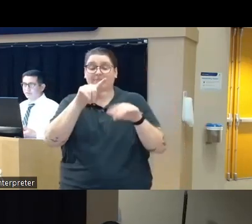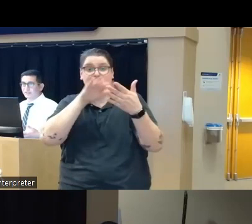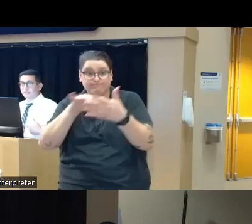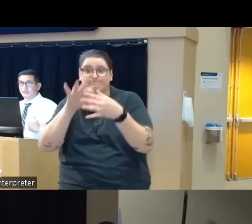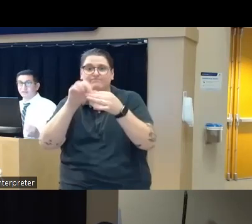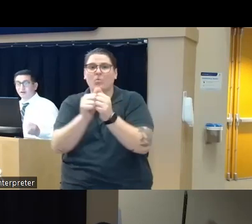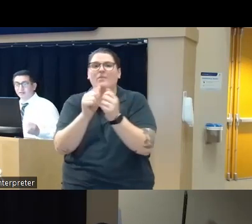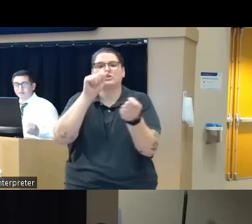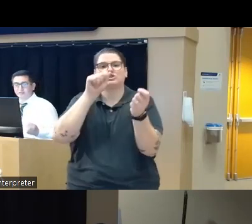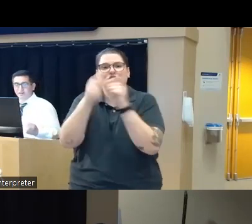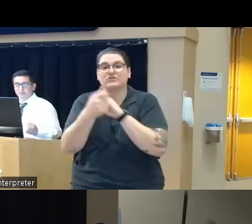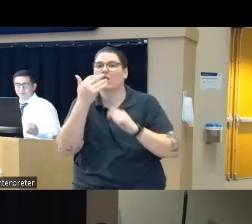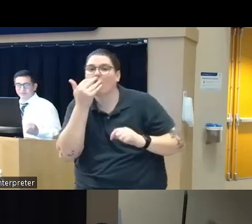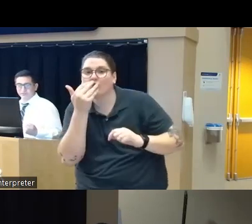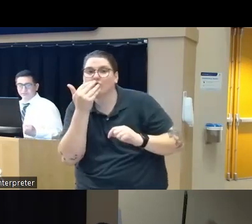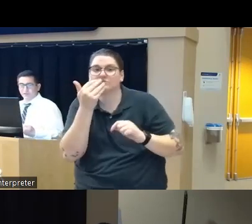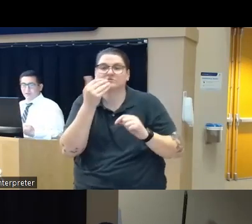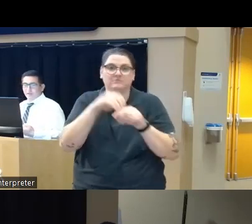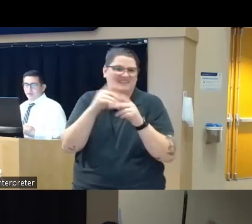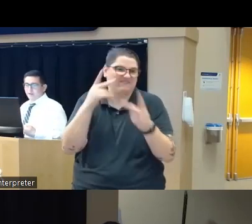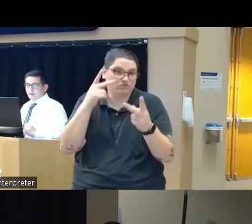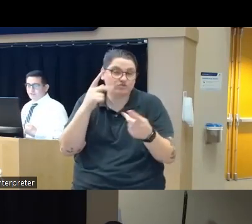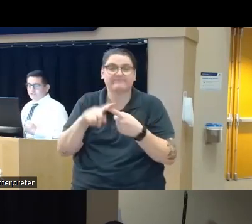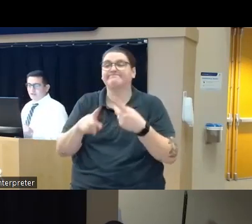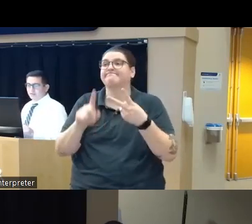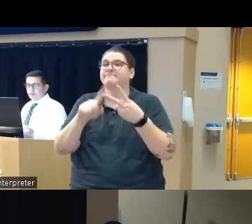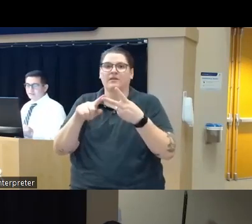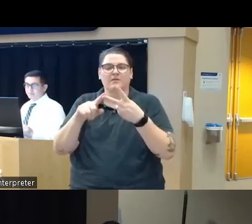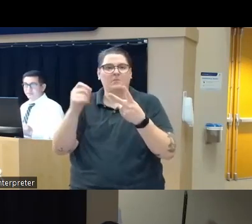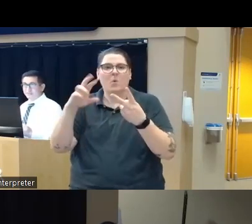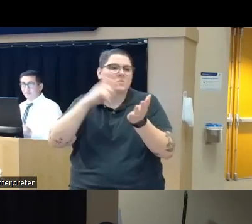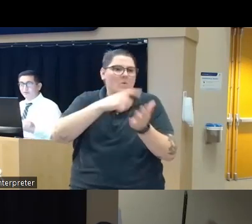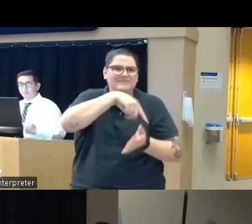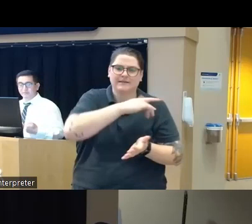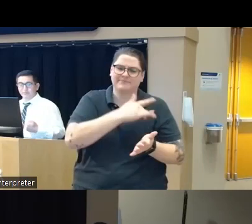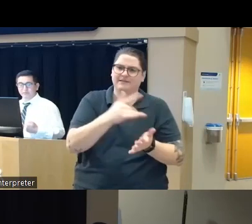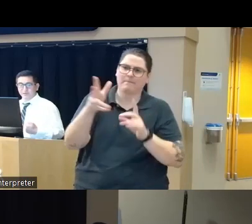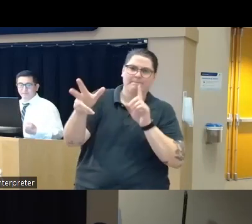the the changing in colors on people's vision and changing how they perceive other people's